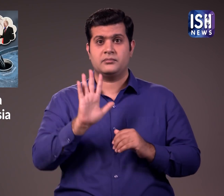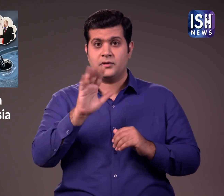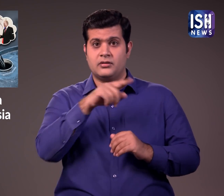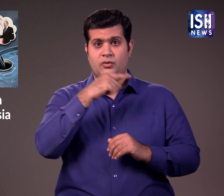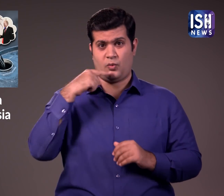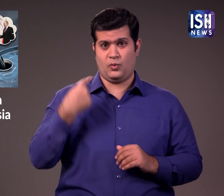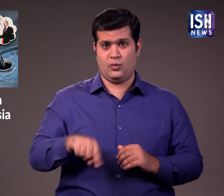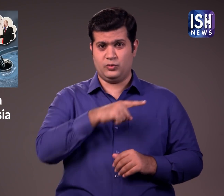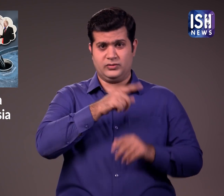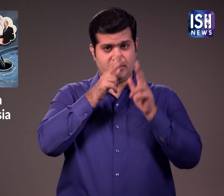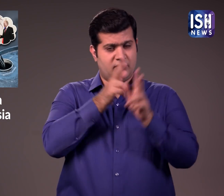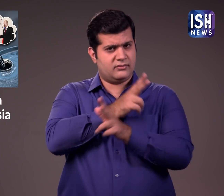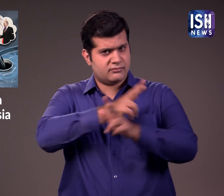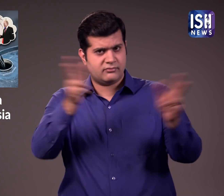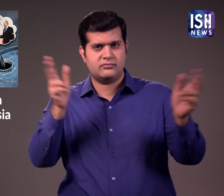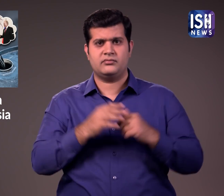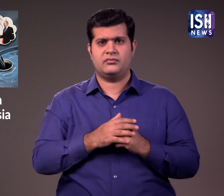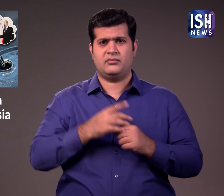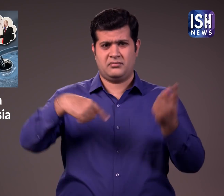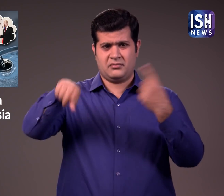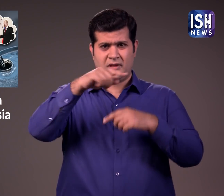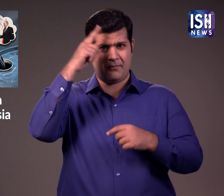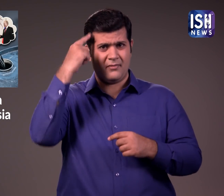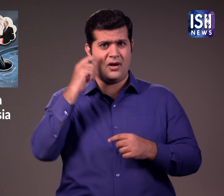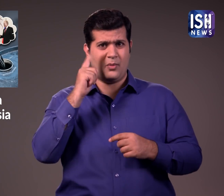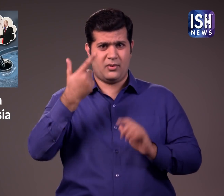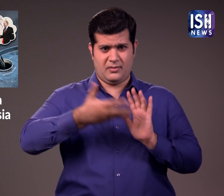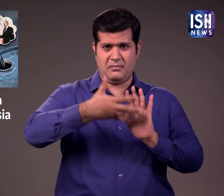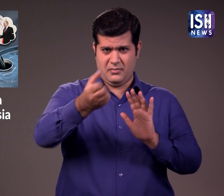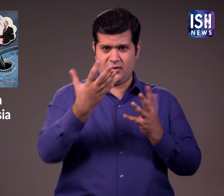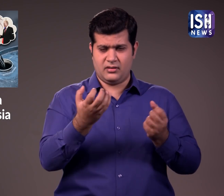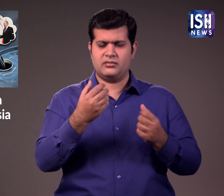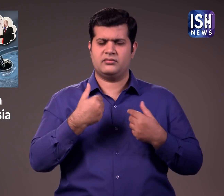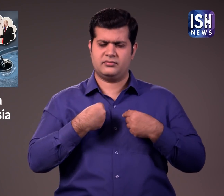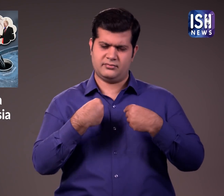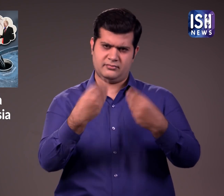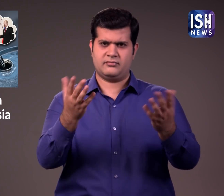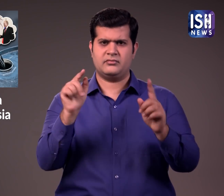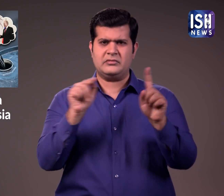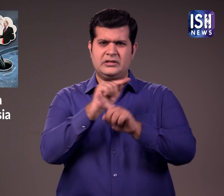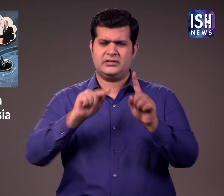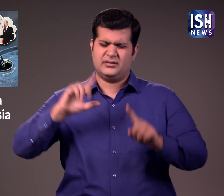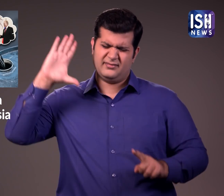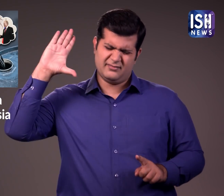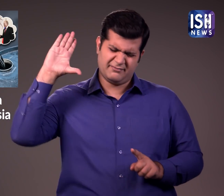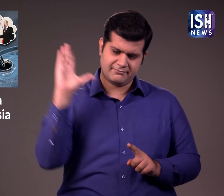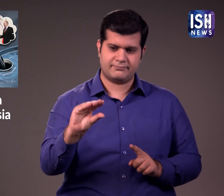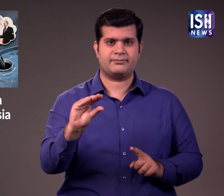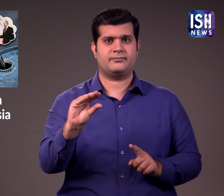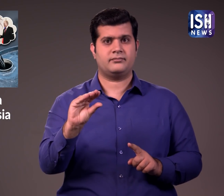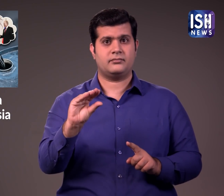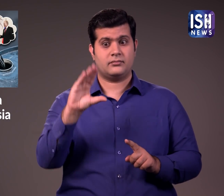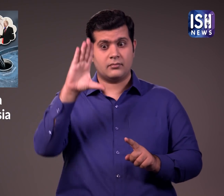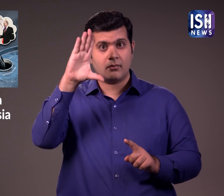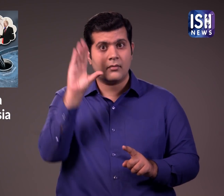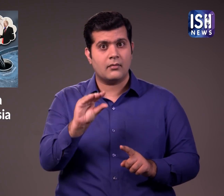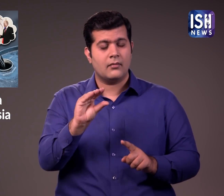Russia then told the world that if anyone wants to buy oil from Russia, then Russia would give them a big discount.